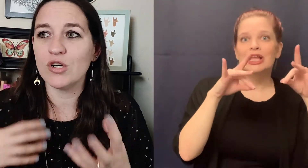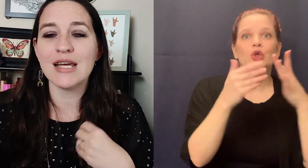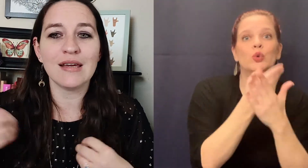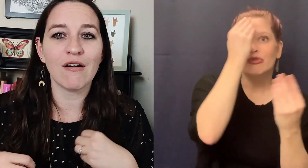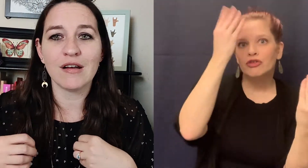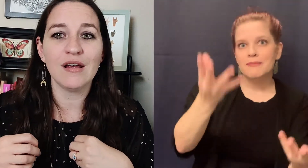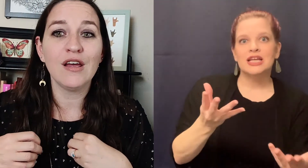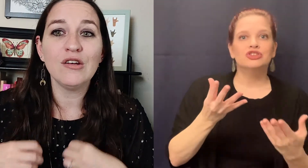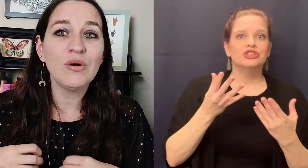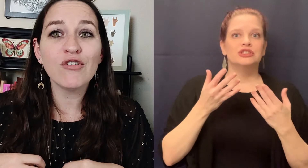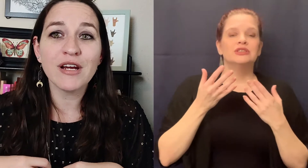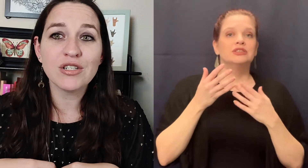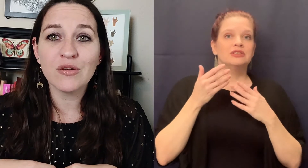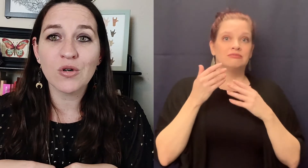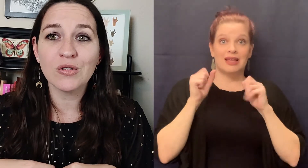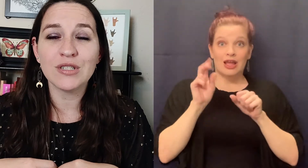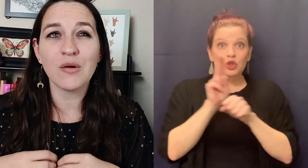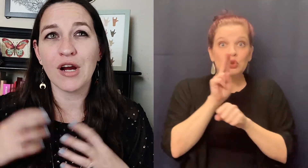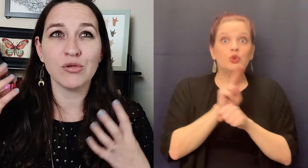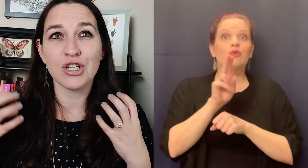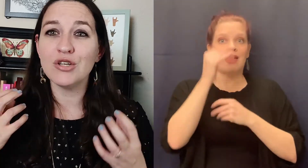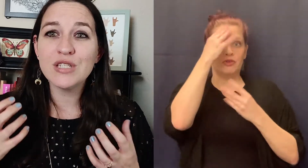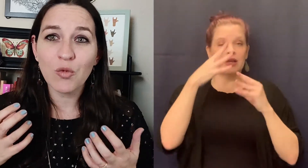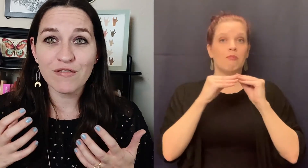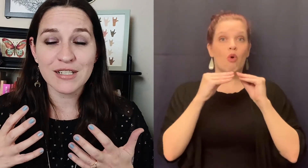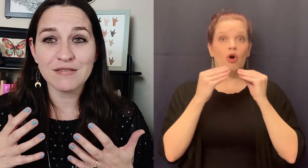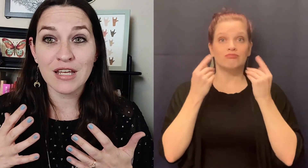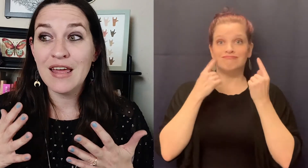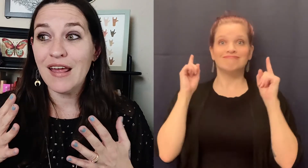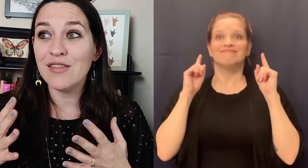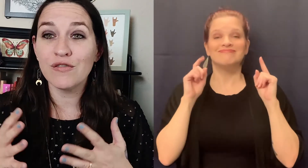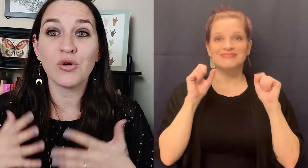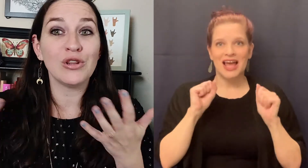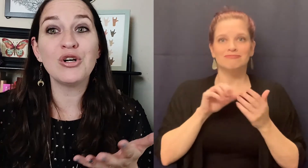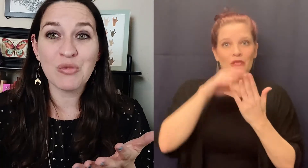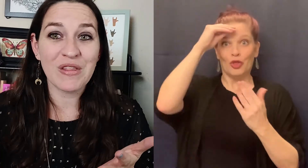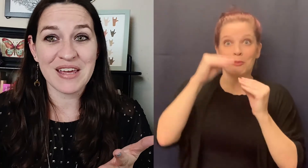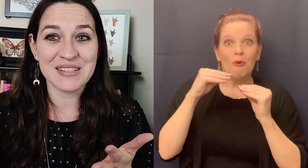we're taking on new information in the world. We're able to use it more effectively and therefore learn more things and